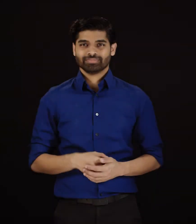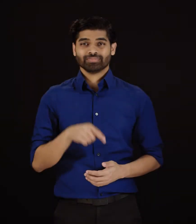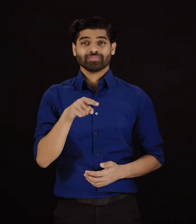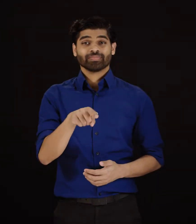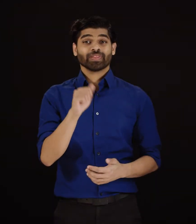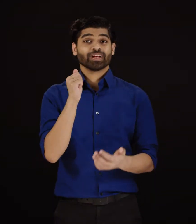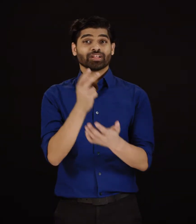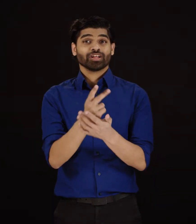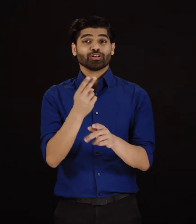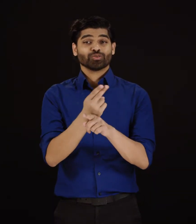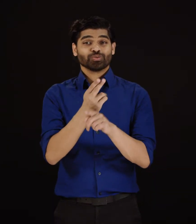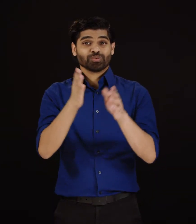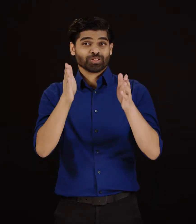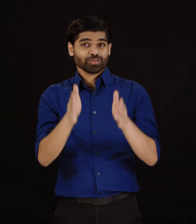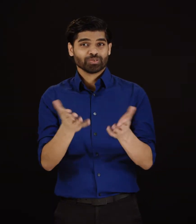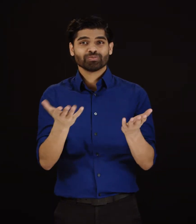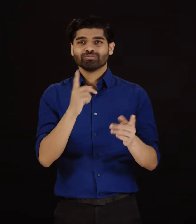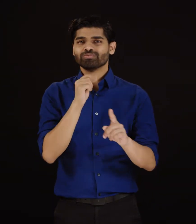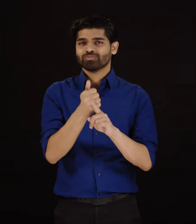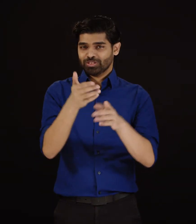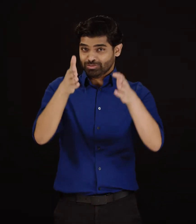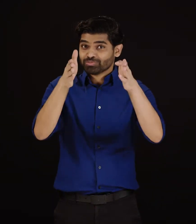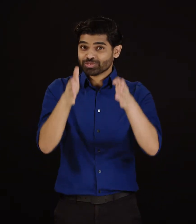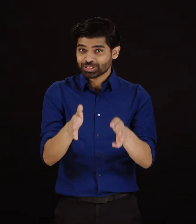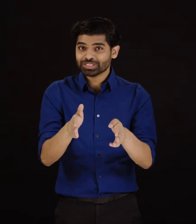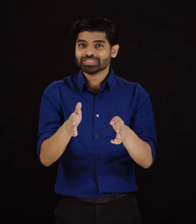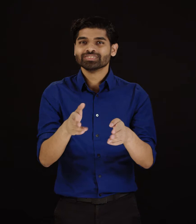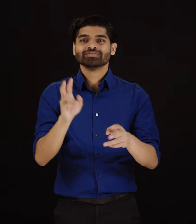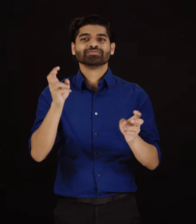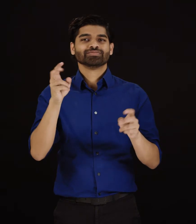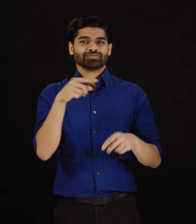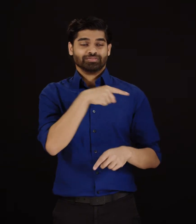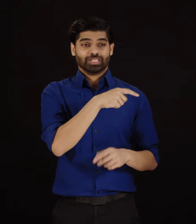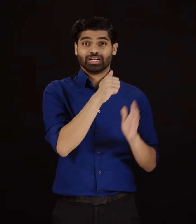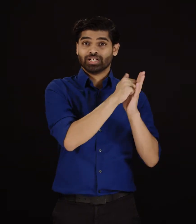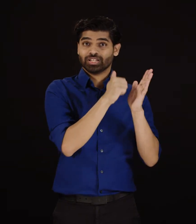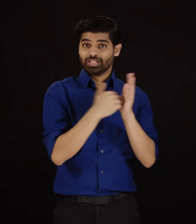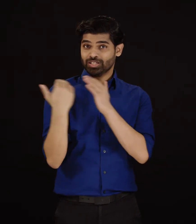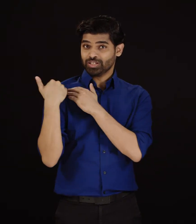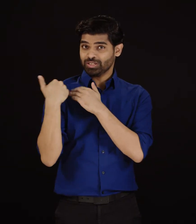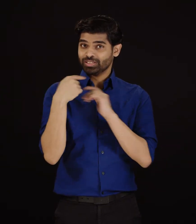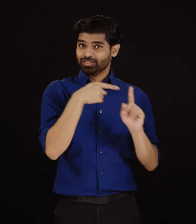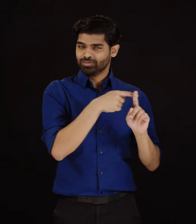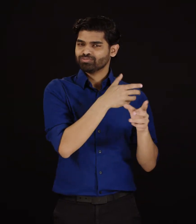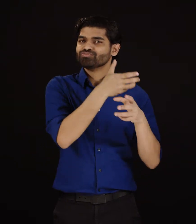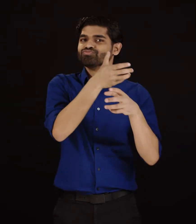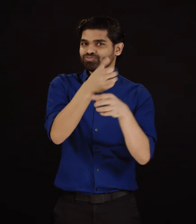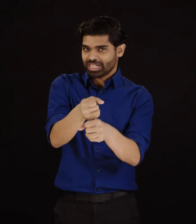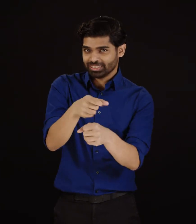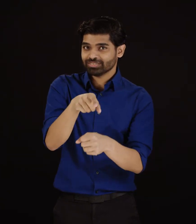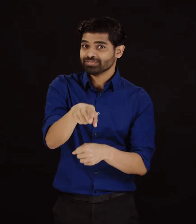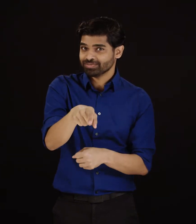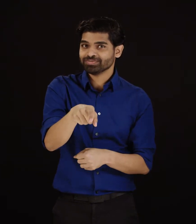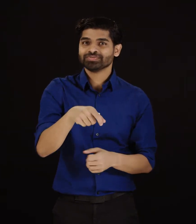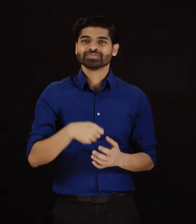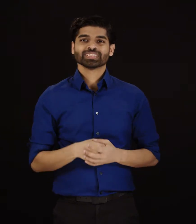The account holder may designate another person as an Authorized User by contacting their service provider.